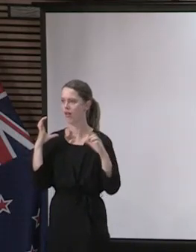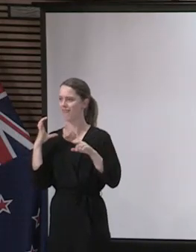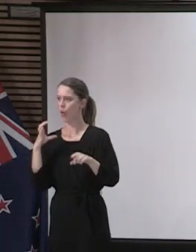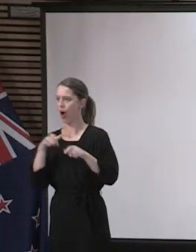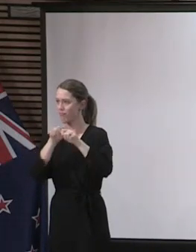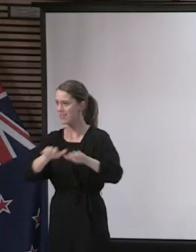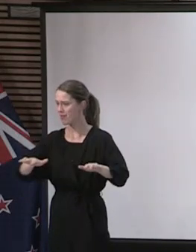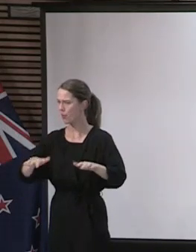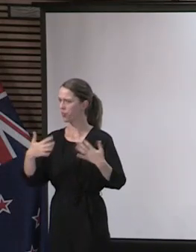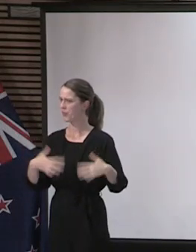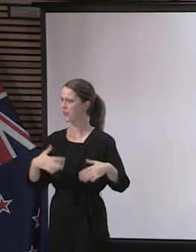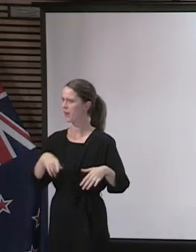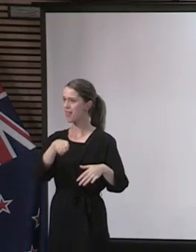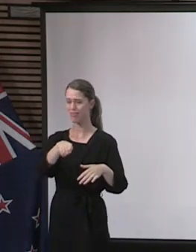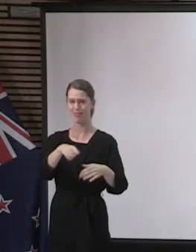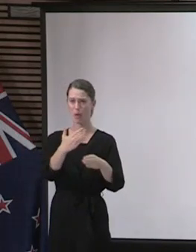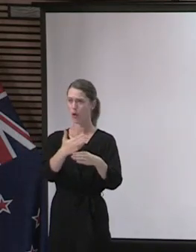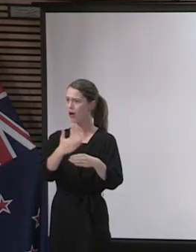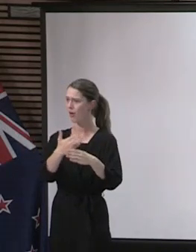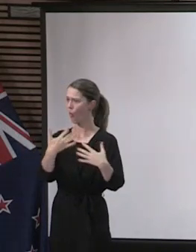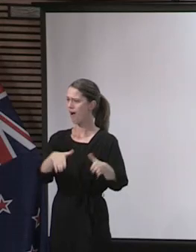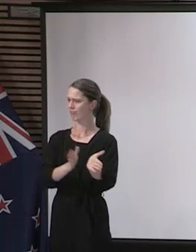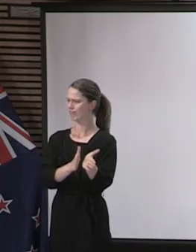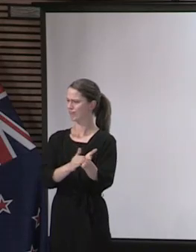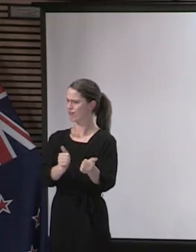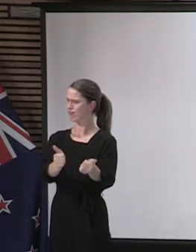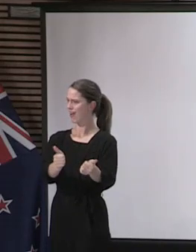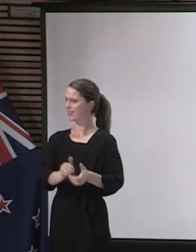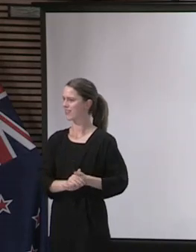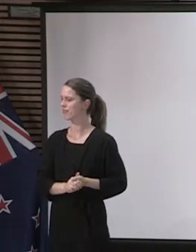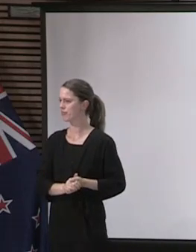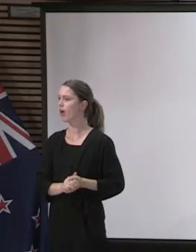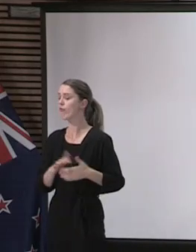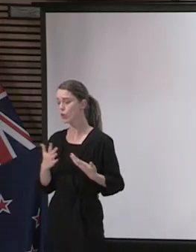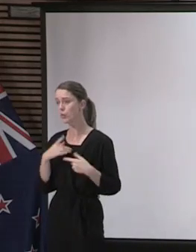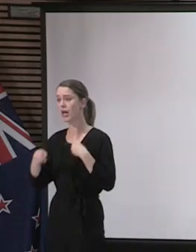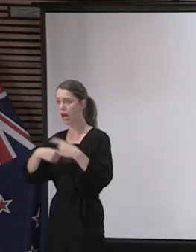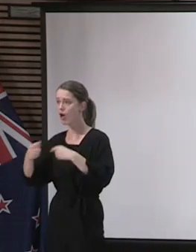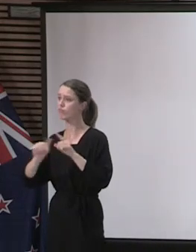do with these services and the additional layer that we have asked them to contend with,